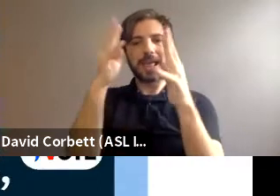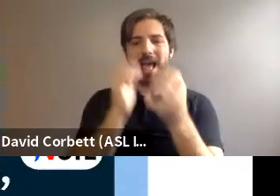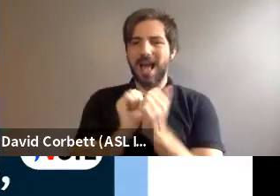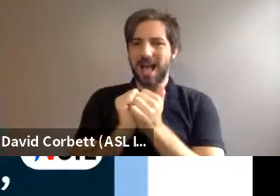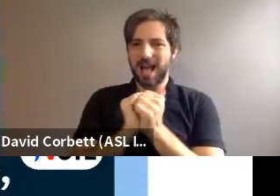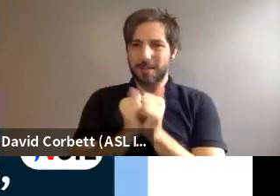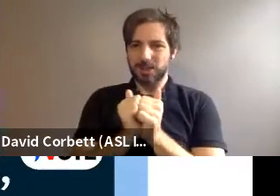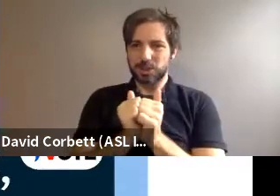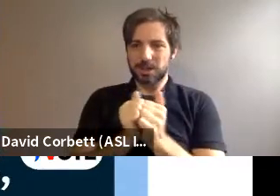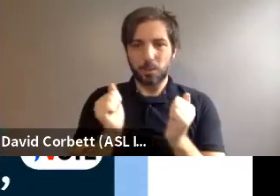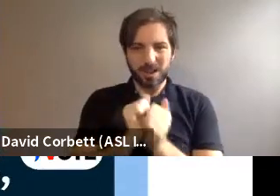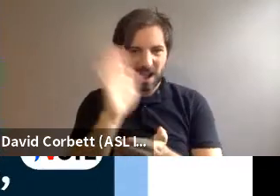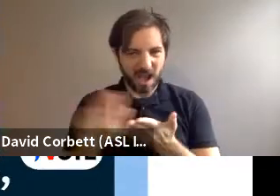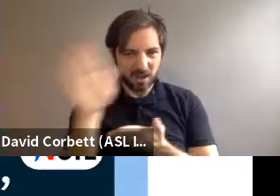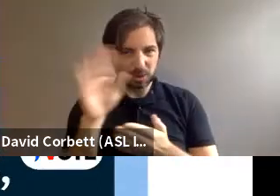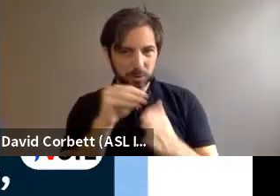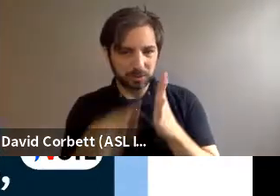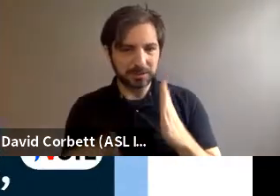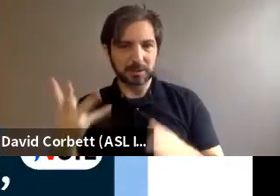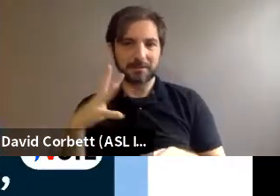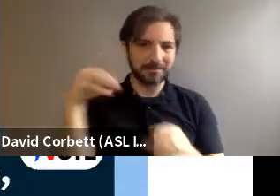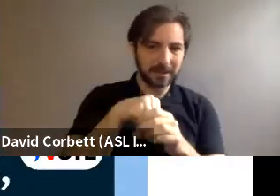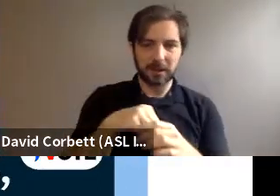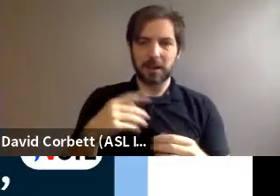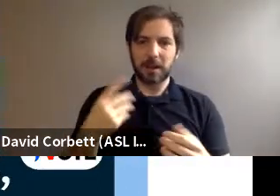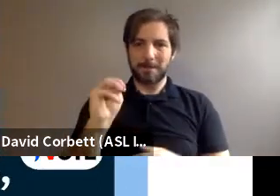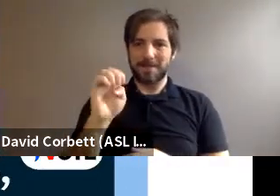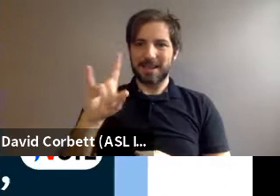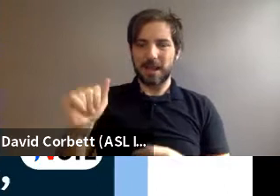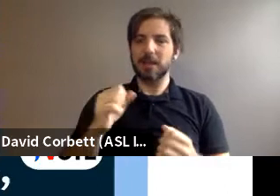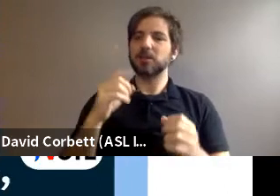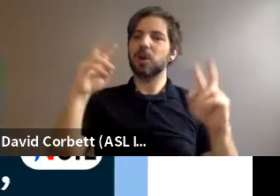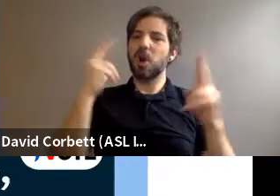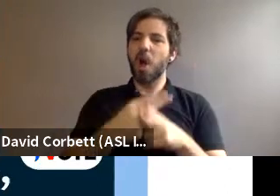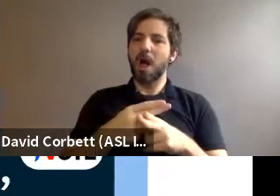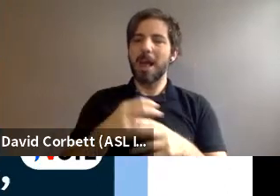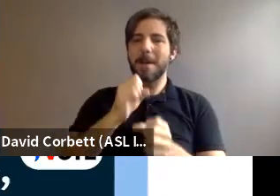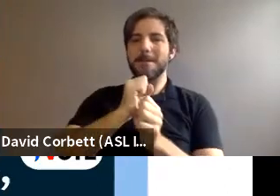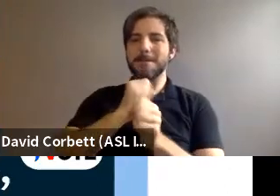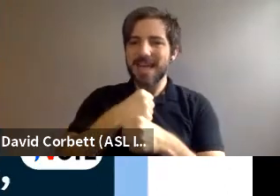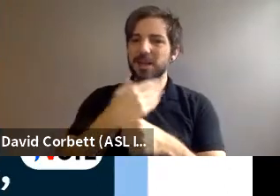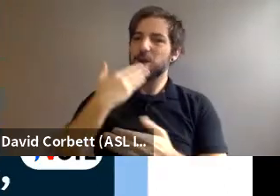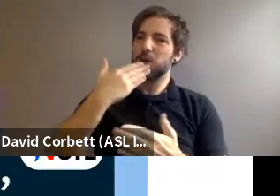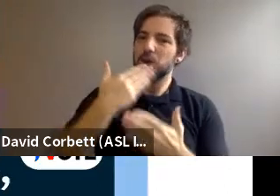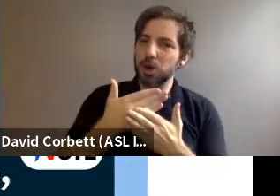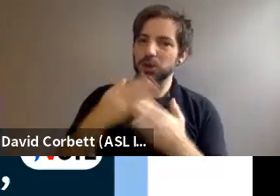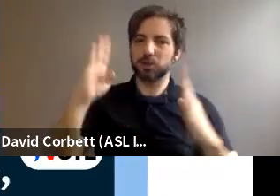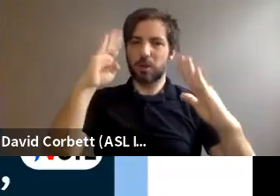in various media called Make Good Trouble, Why John Lewis inspires Me to Vote.